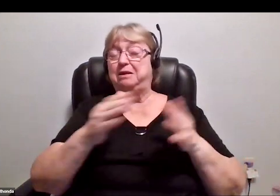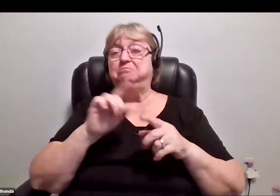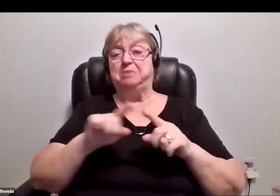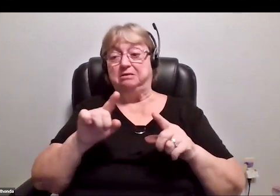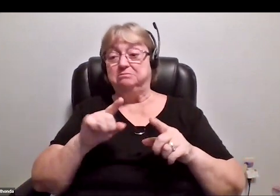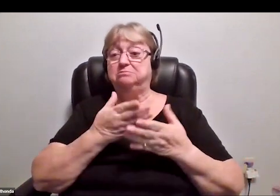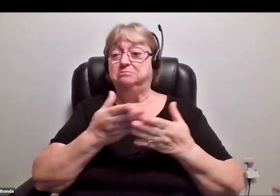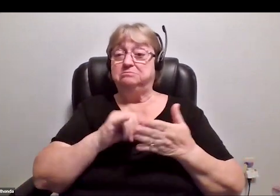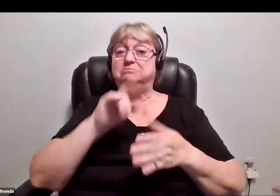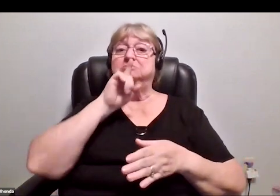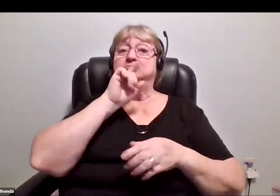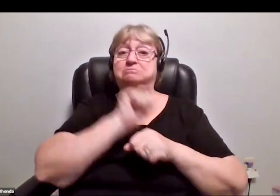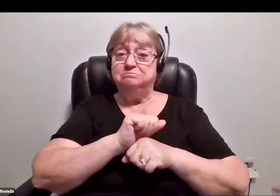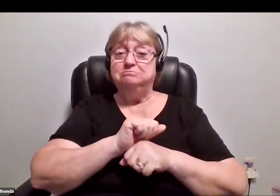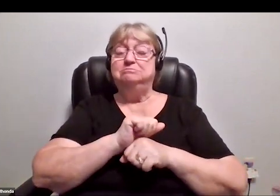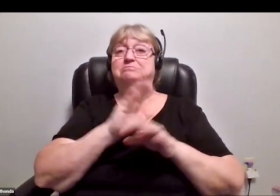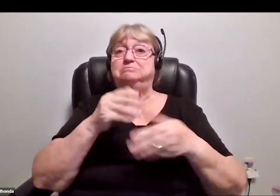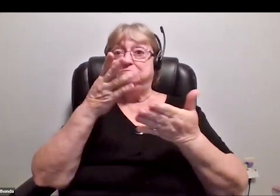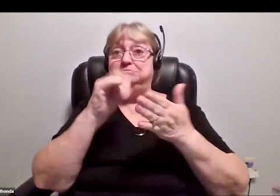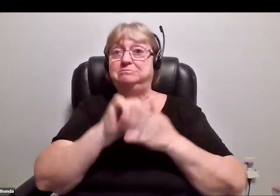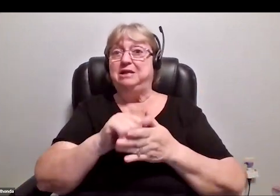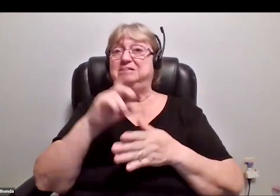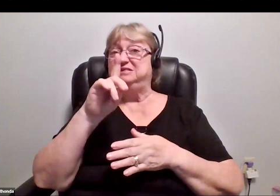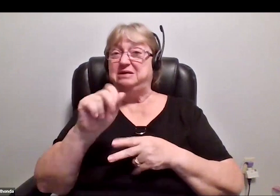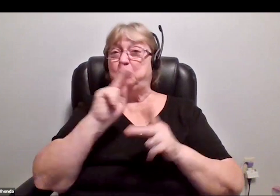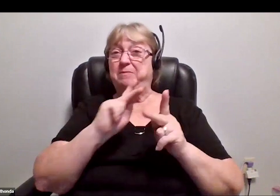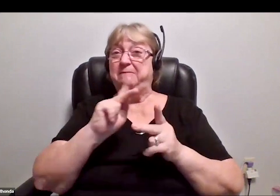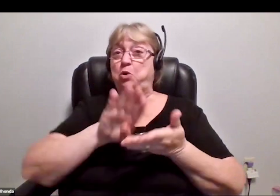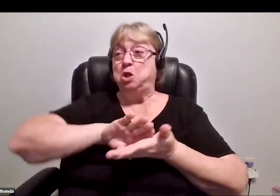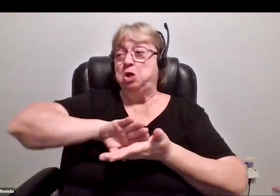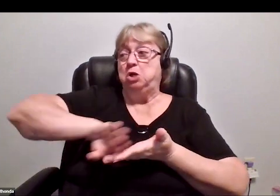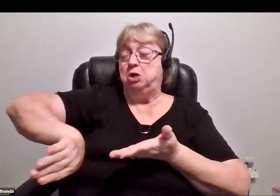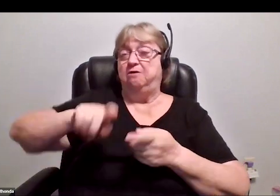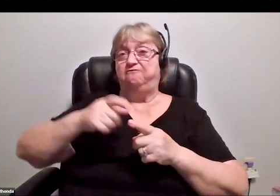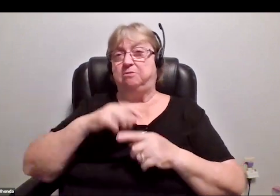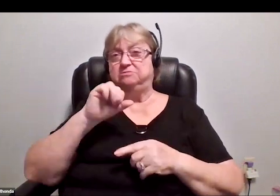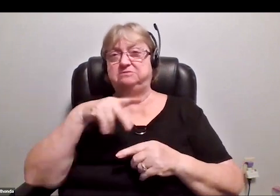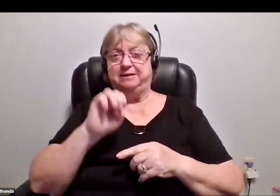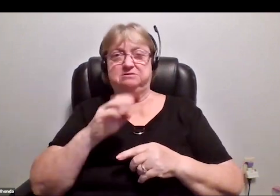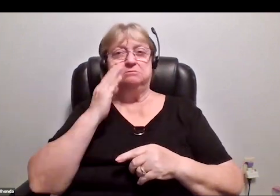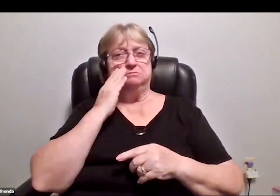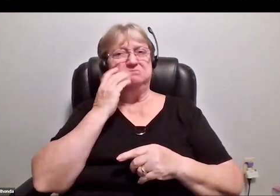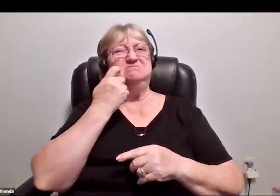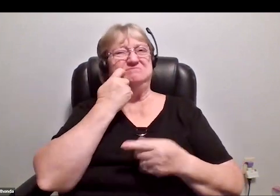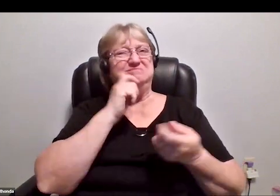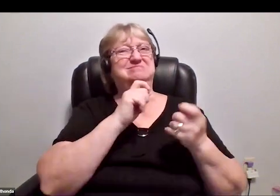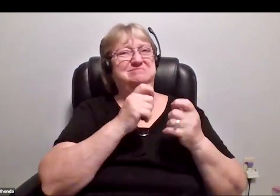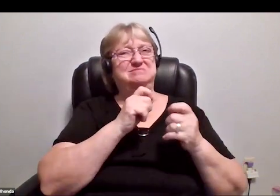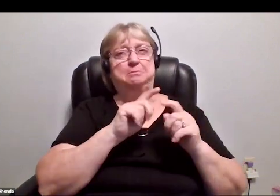that disabled people's exclusion from the space program, which I know there are some changes, but not nearly enough or quickly enough